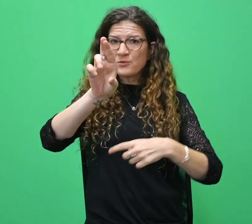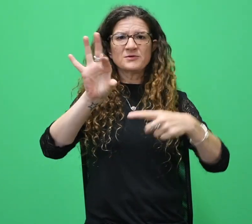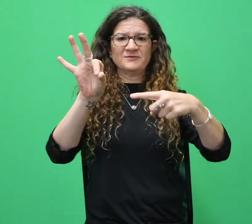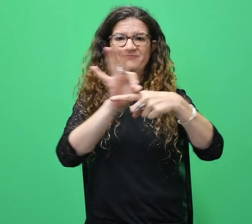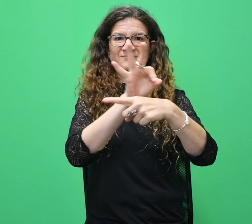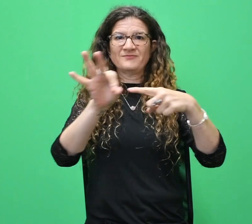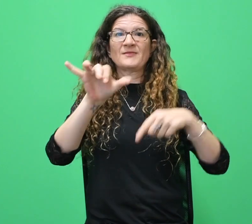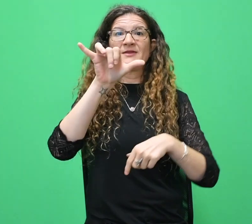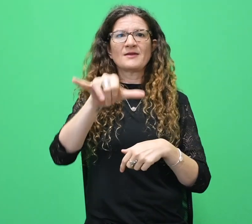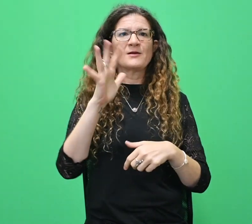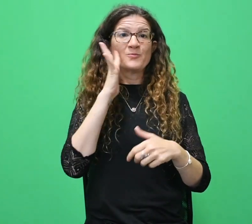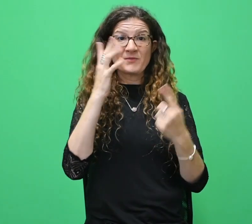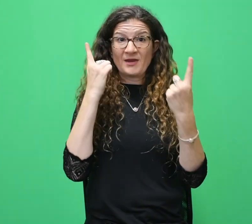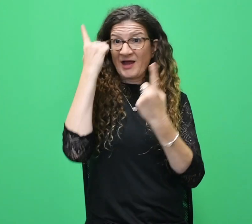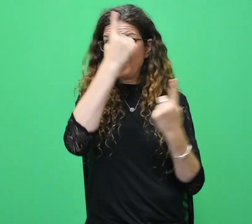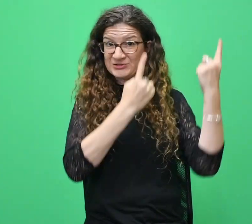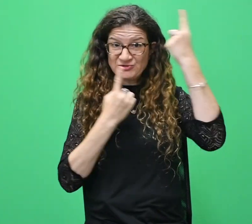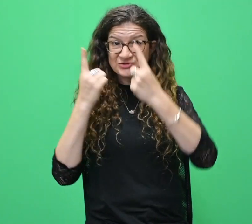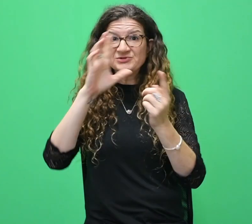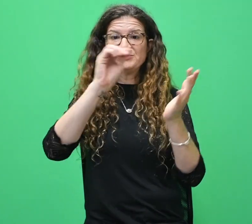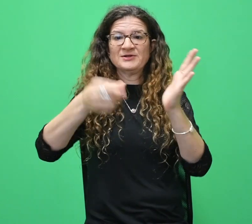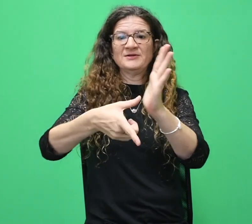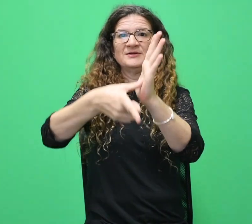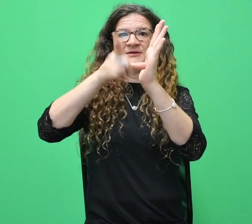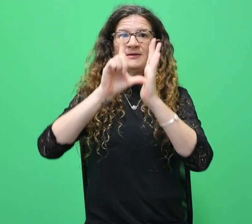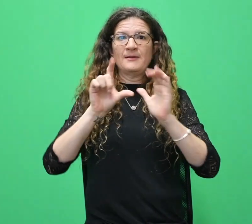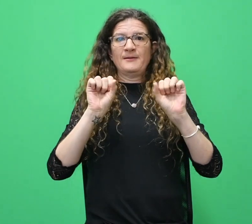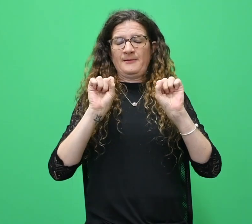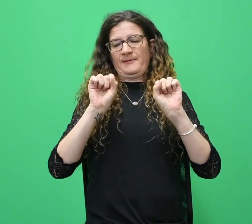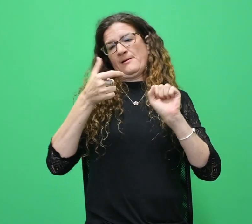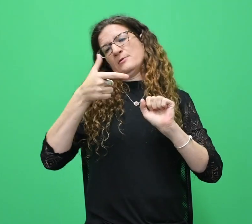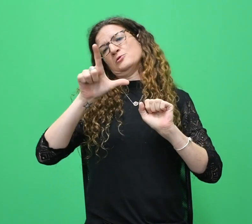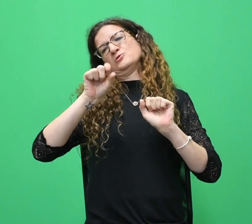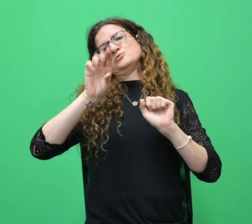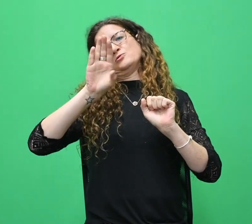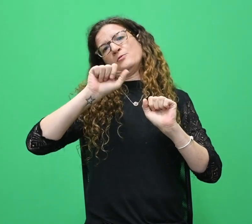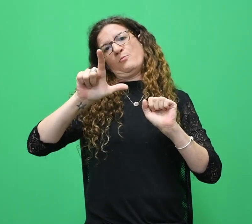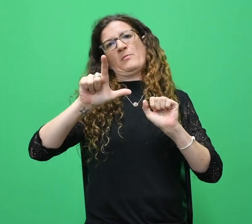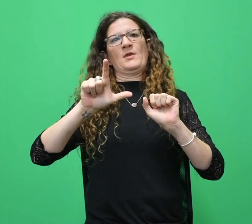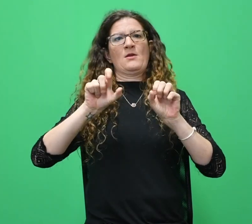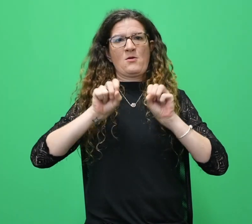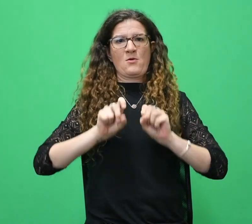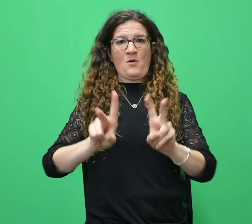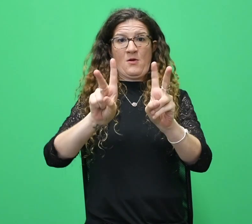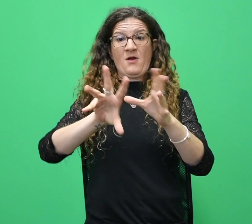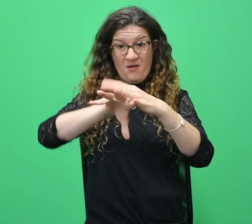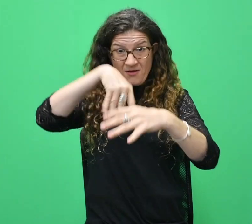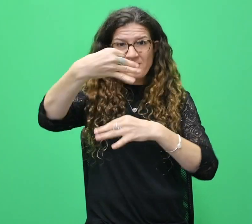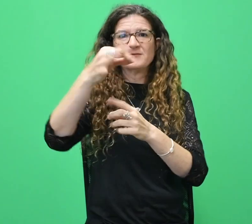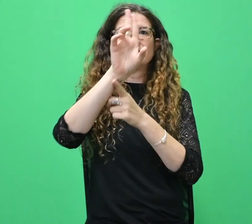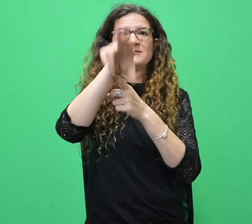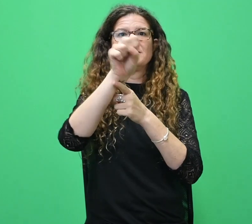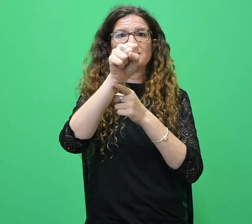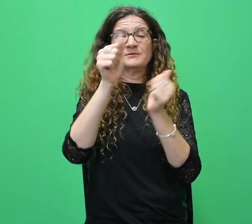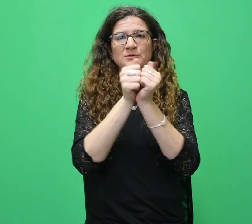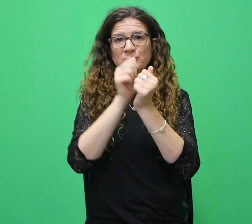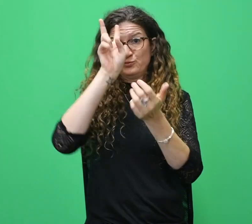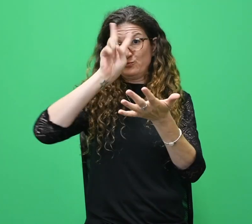that will consider and review potential global opportunities outside of the United States with